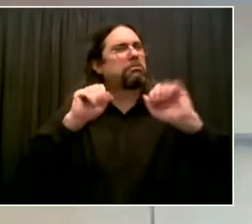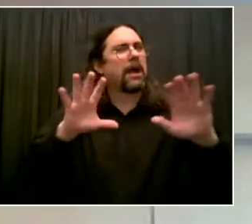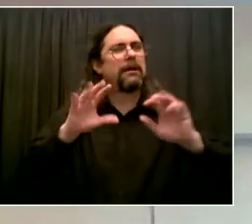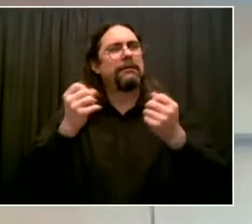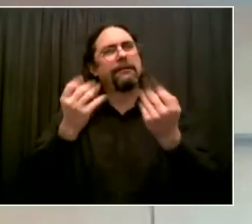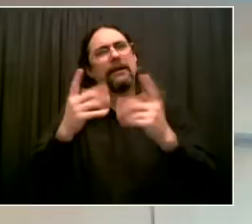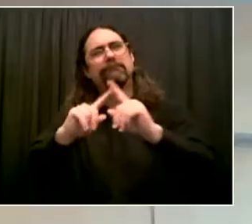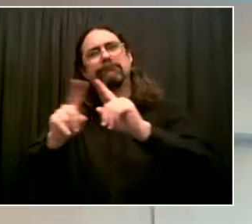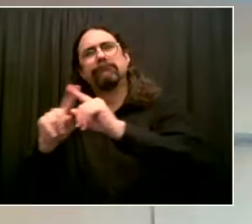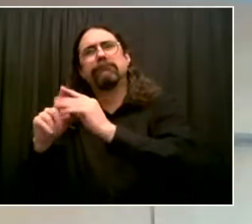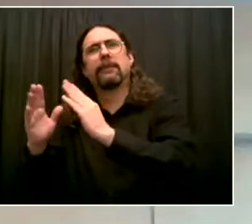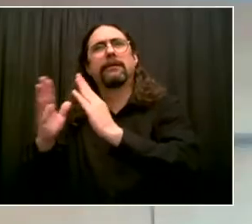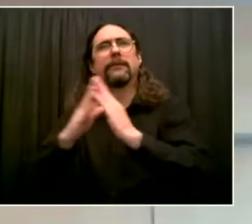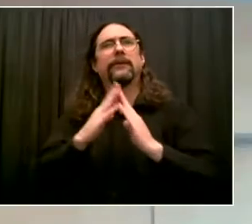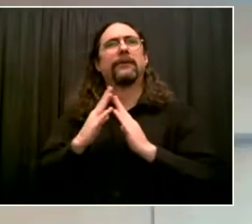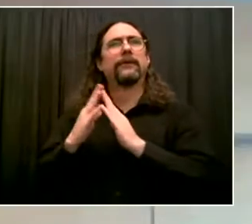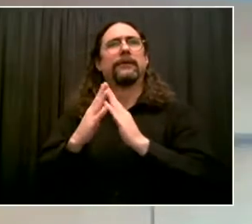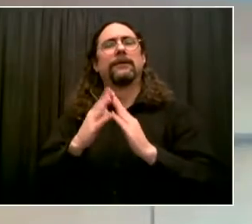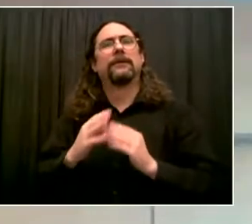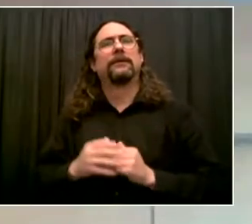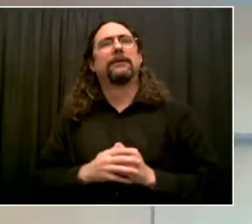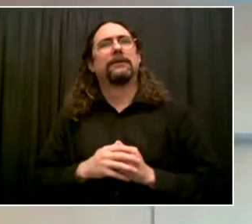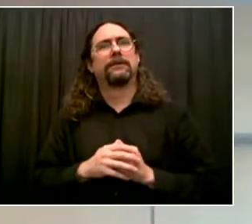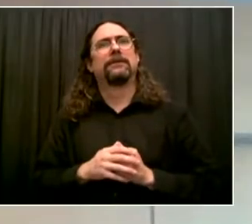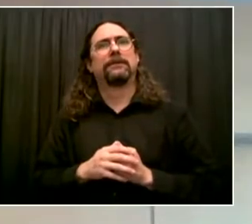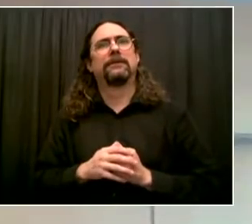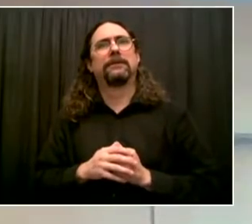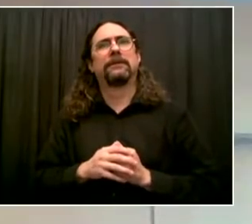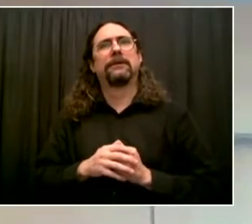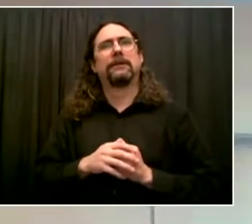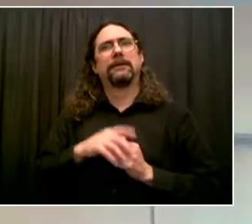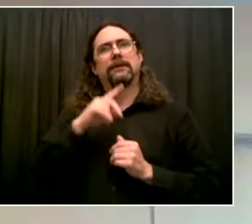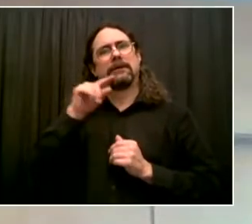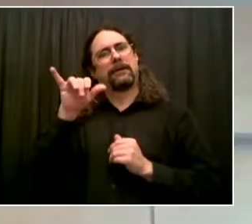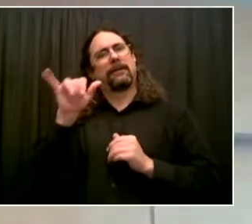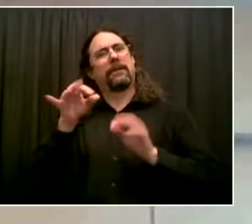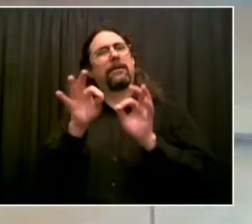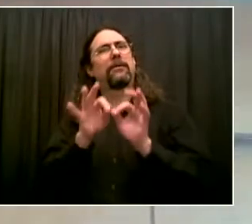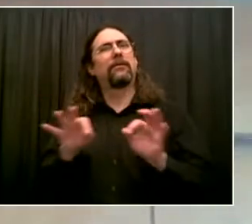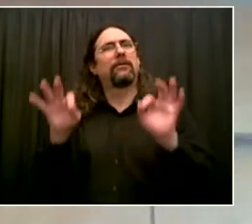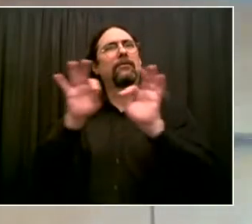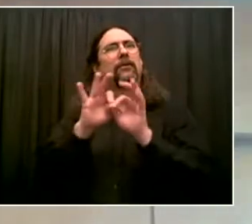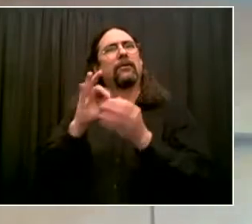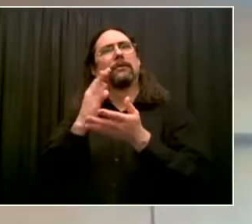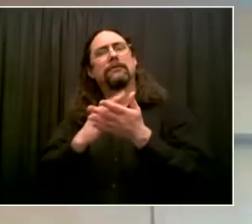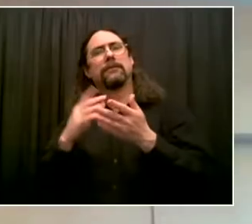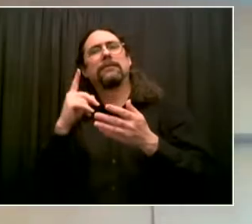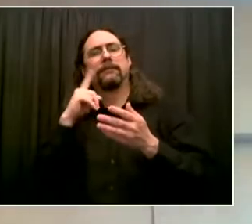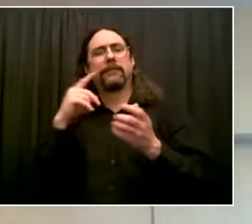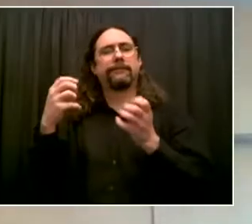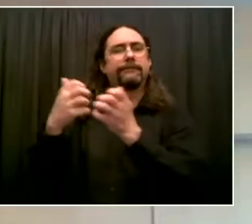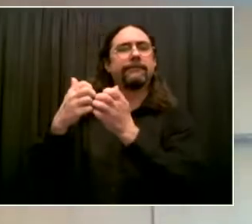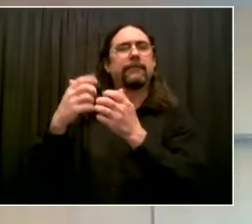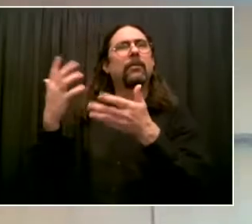RESOURCES OR SERVICES. WE WORK WITH MAOMNY CMUNITY PARTNERS OFTEN AND I THINK IT IS AN IMPORTANT PIECE OF MAKING